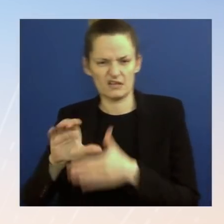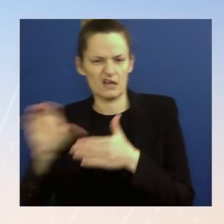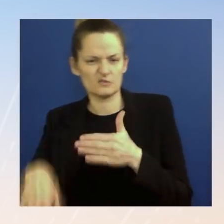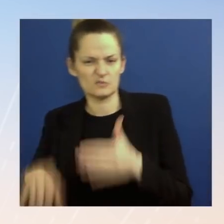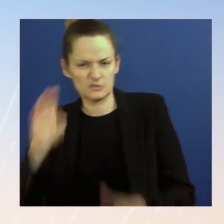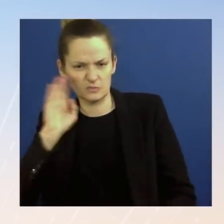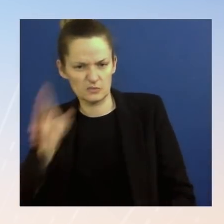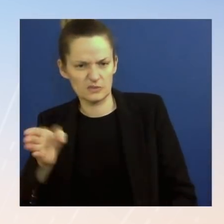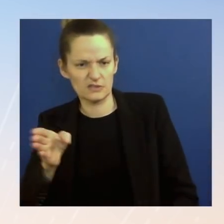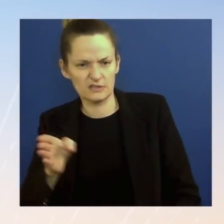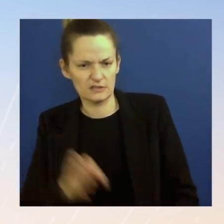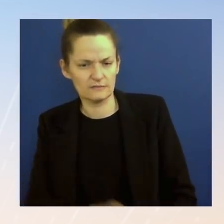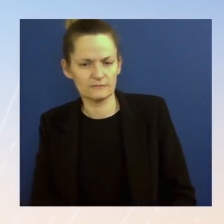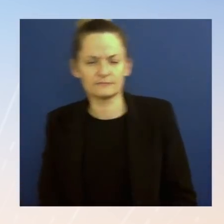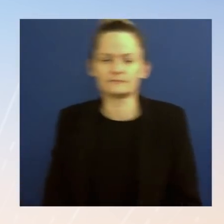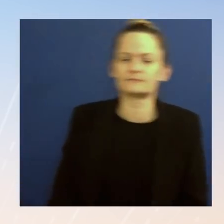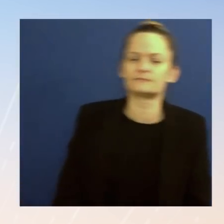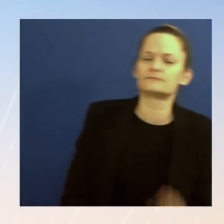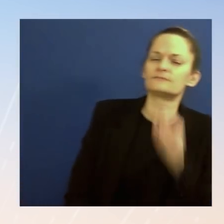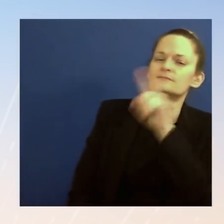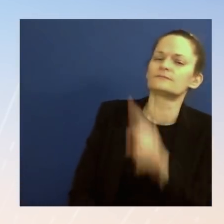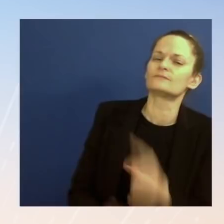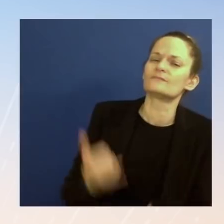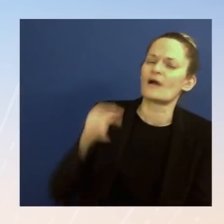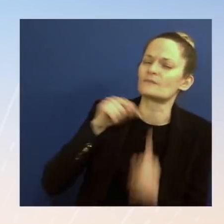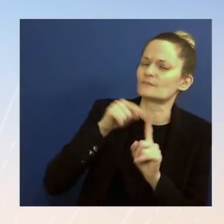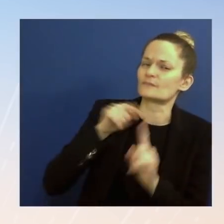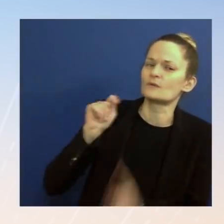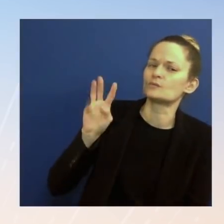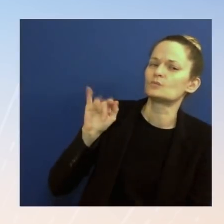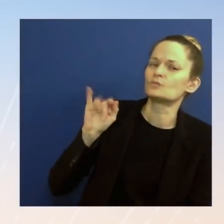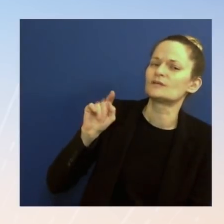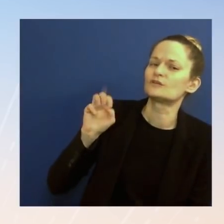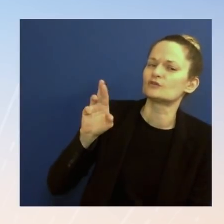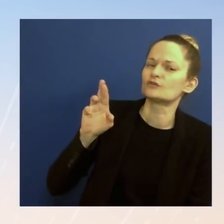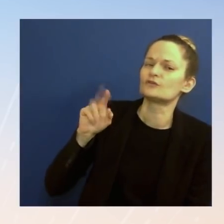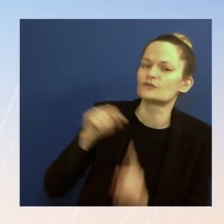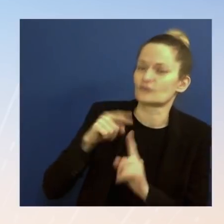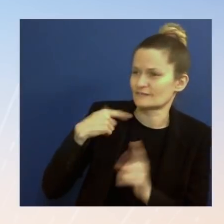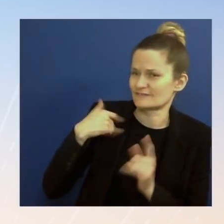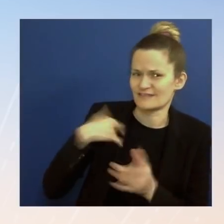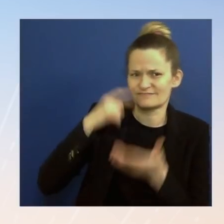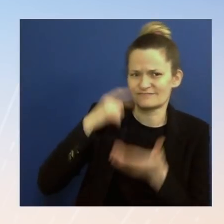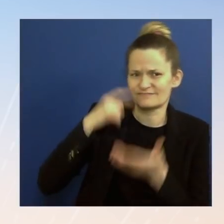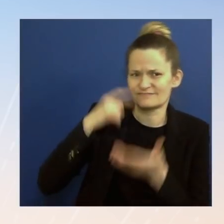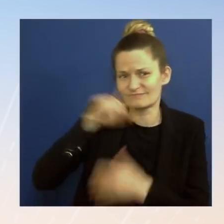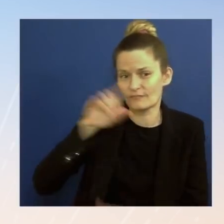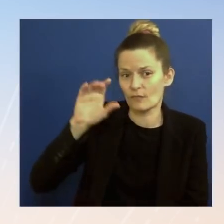He says, "Based on European case increases, the U.S. could see a new rise in COVID cases…" Are you confident the administration